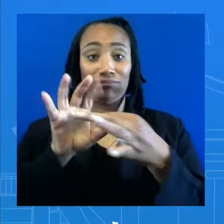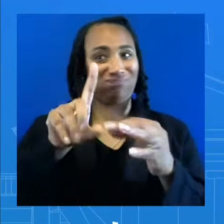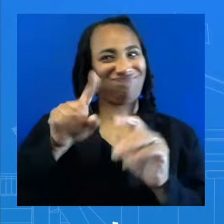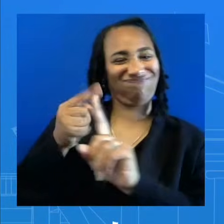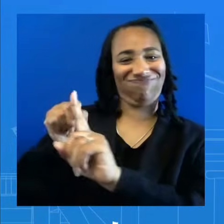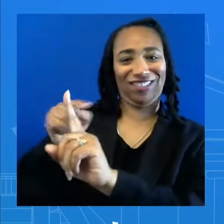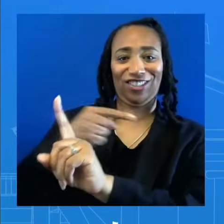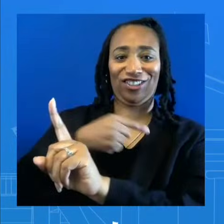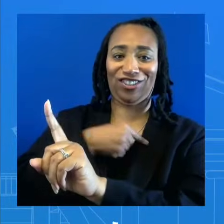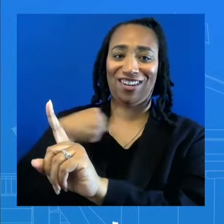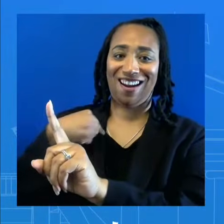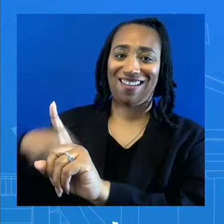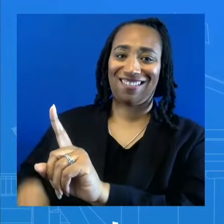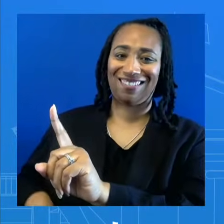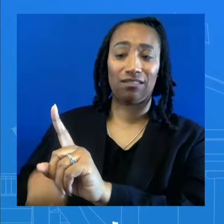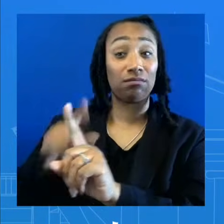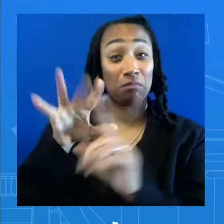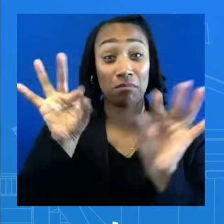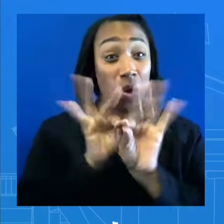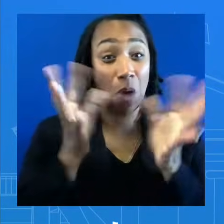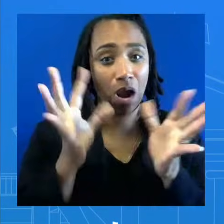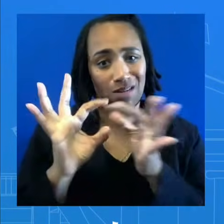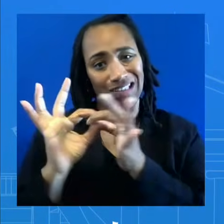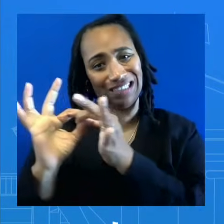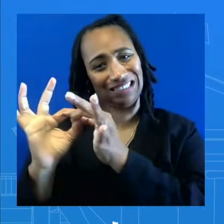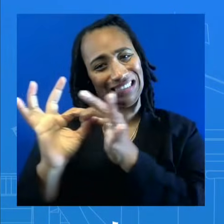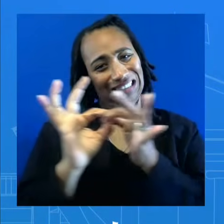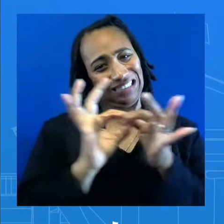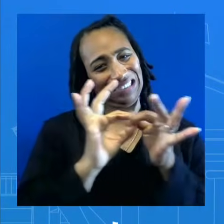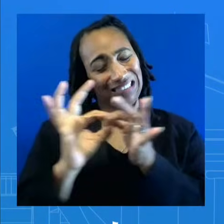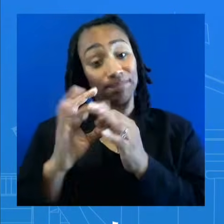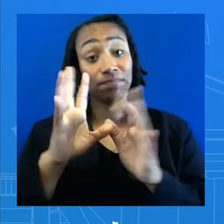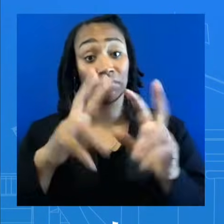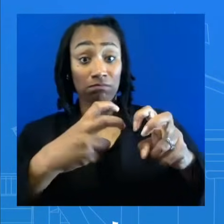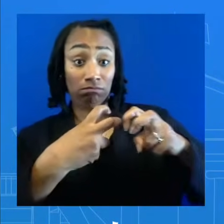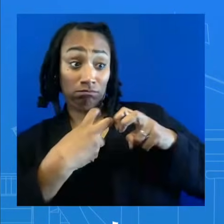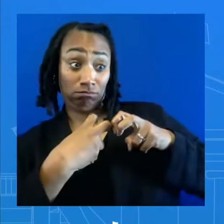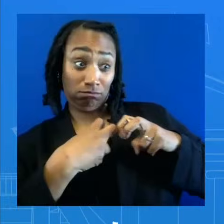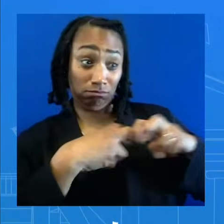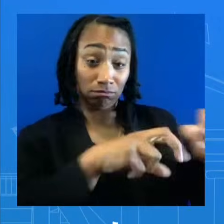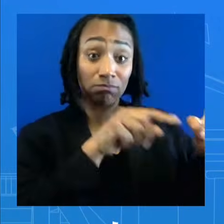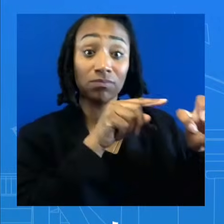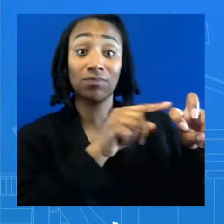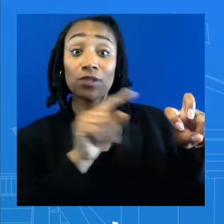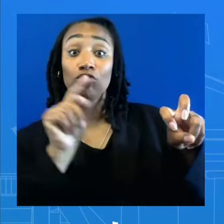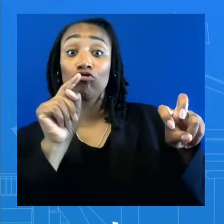we will -- we will make sure they are fully informed about everything President Biden has done -- and he has done a lot --